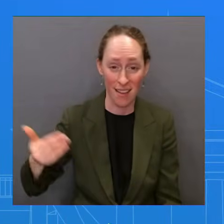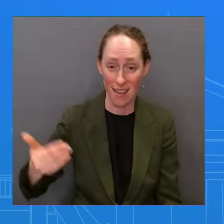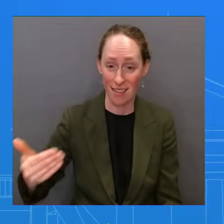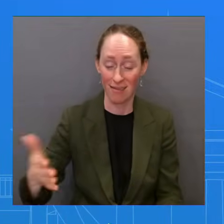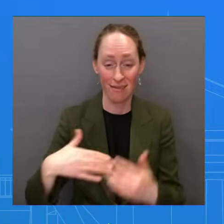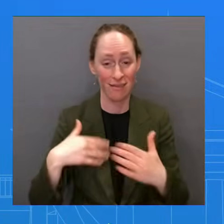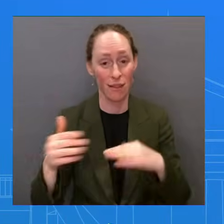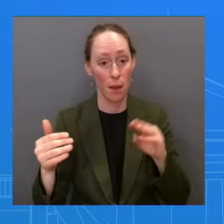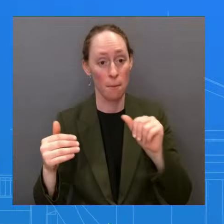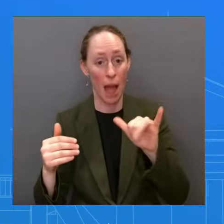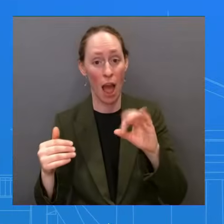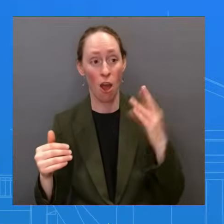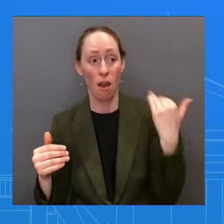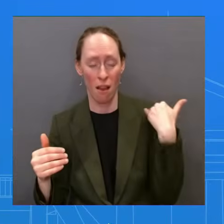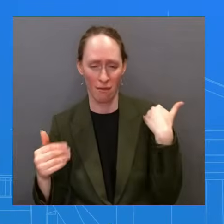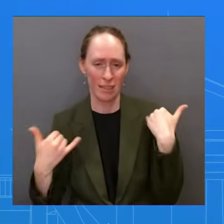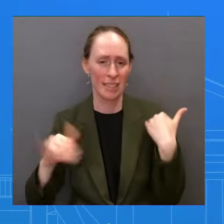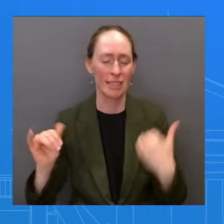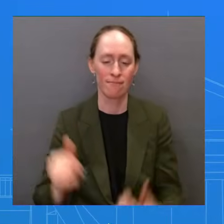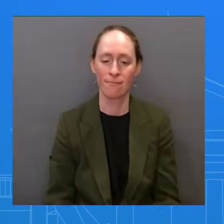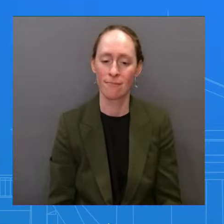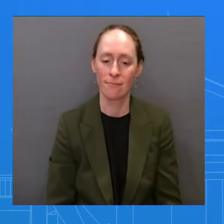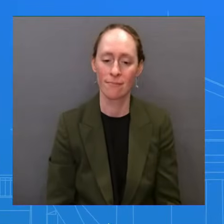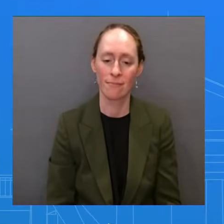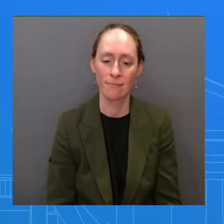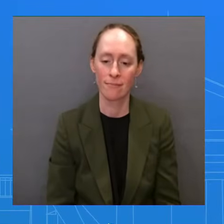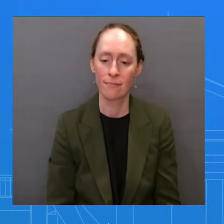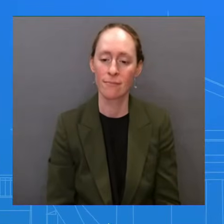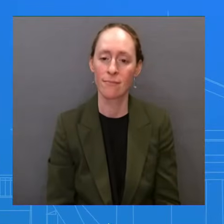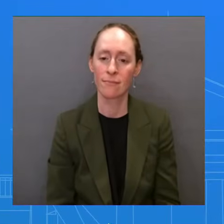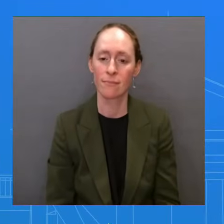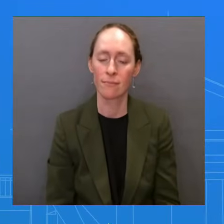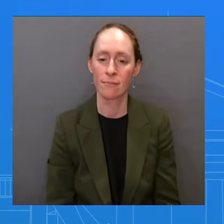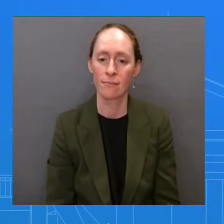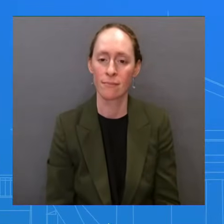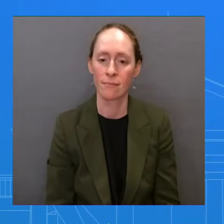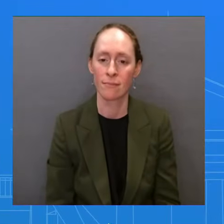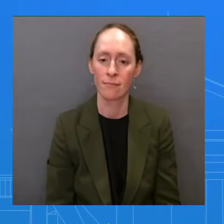And then quickly on the meeting on May 9th, is that purely a scheduling decision?